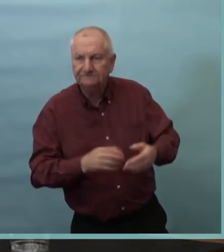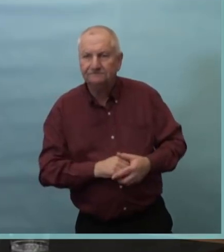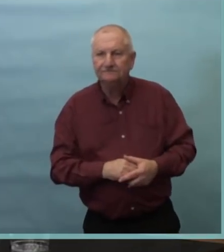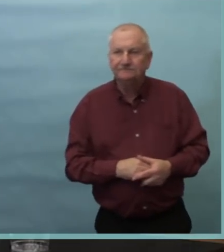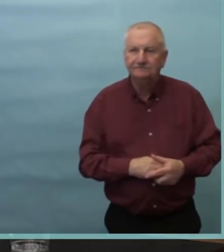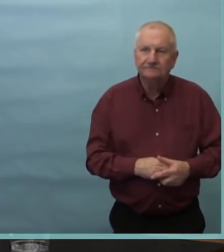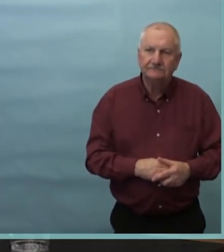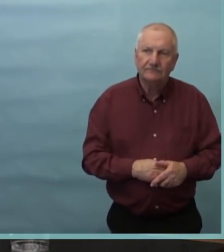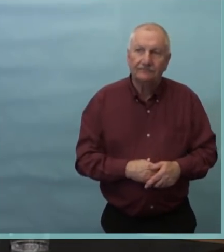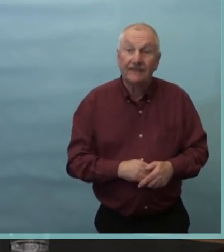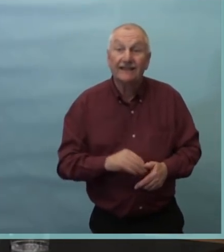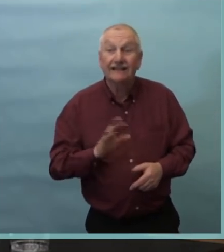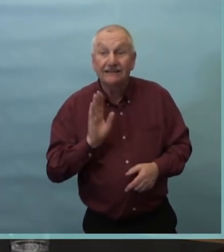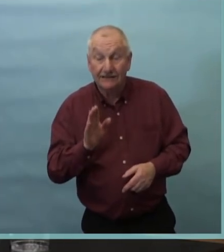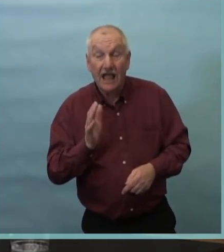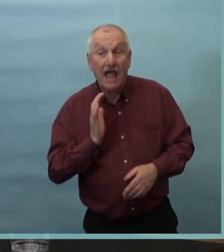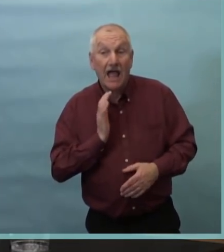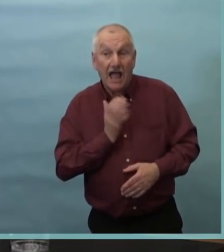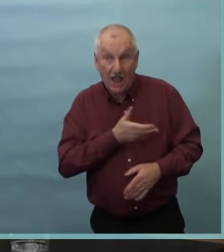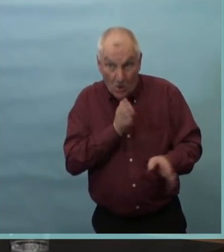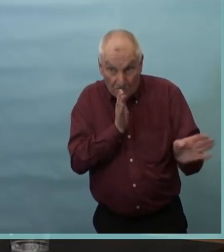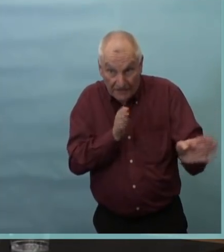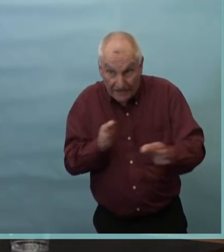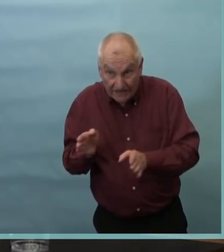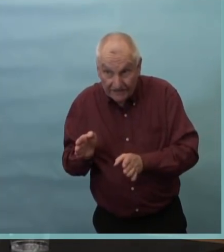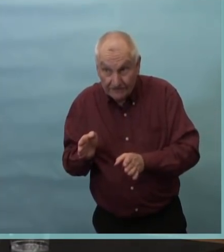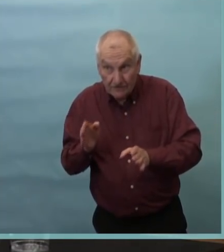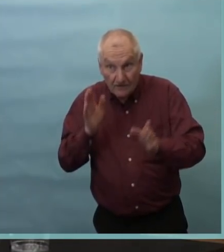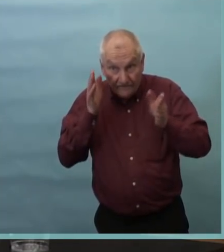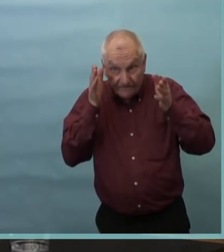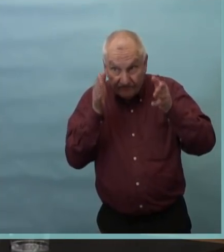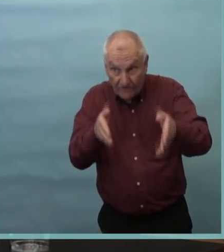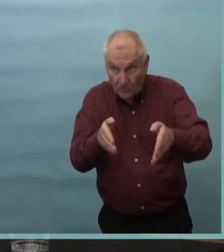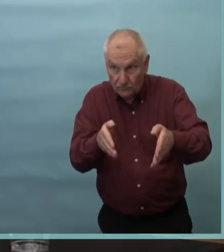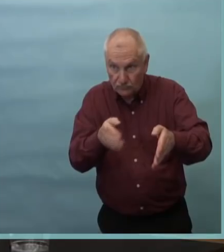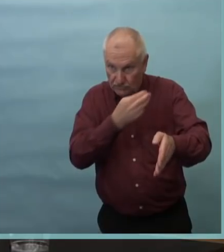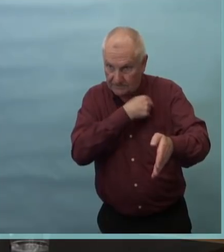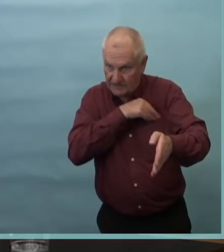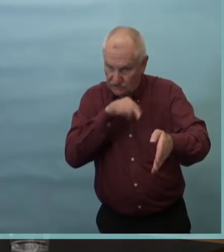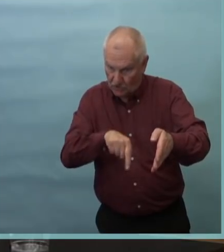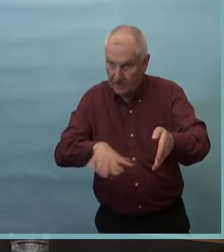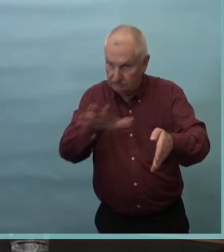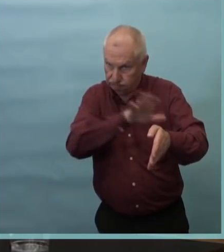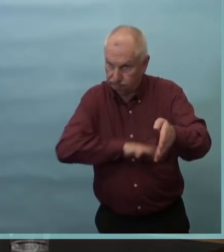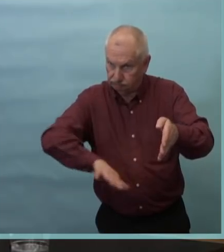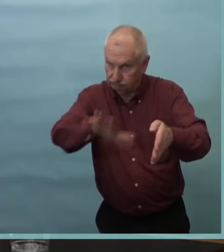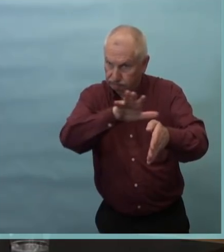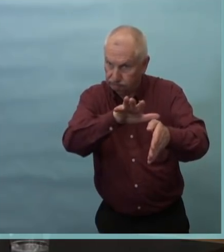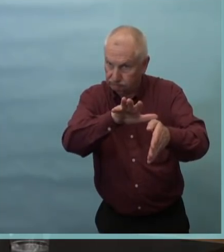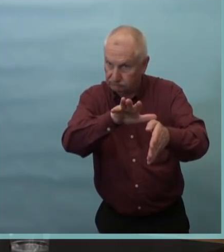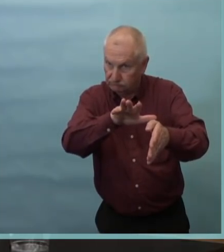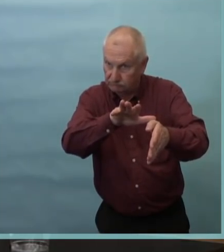you know Manitoba focused so we spent our time we're looking at what's going